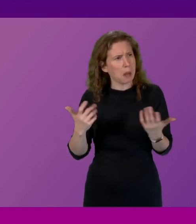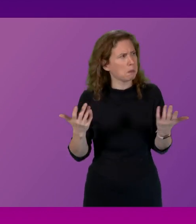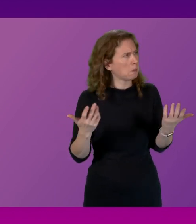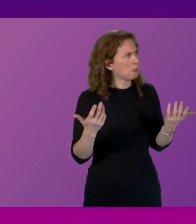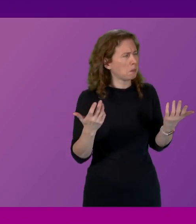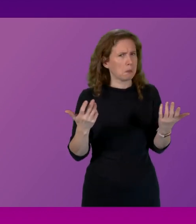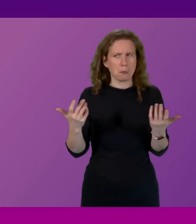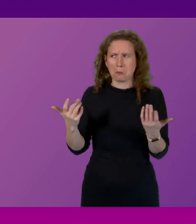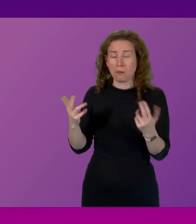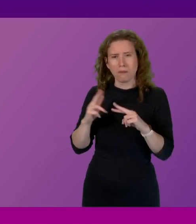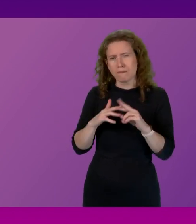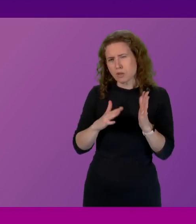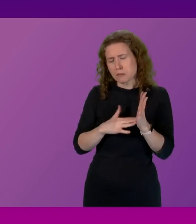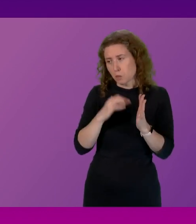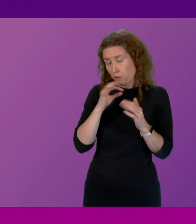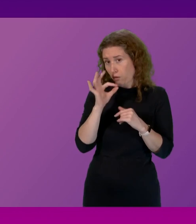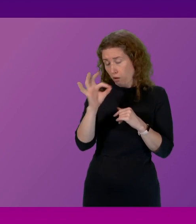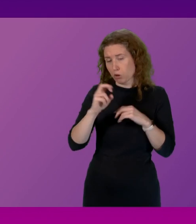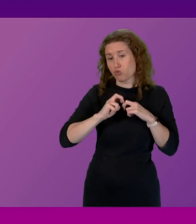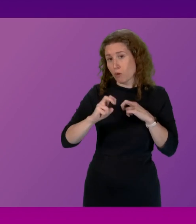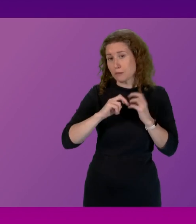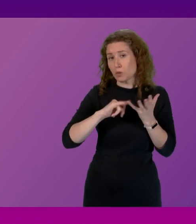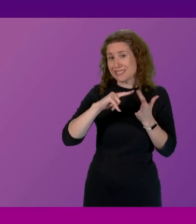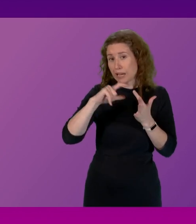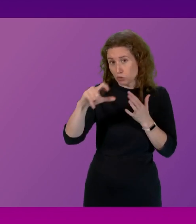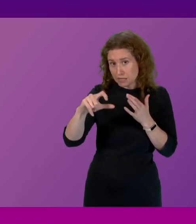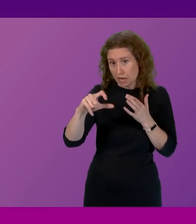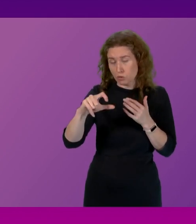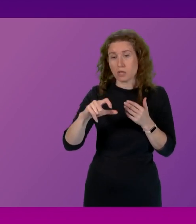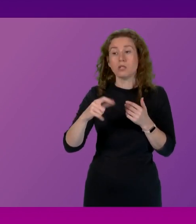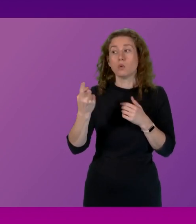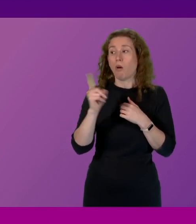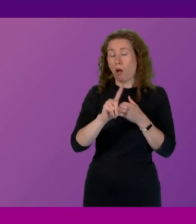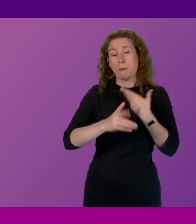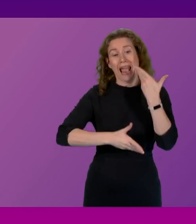Will the First Minister ask the transport secretary to bring an oral statement to the